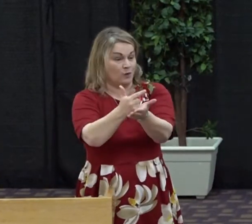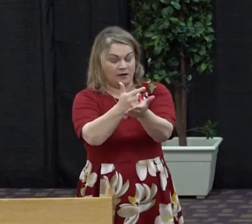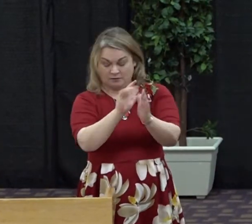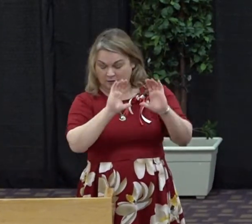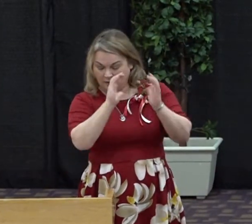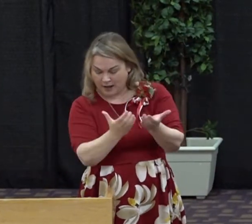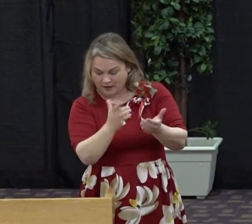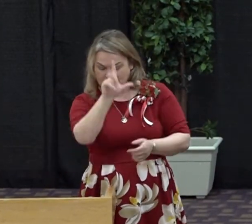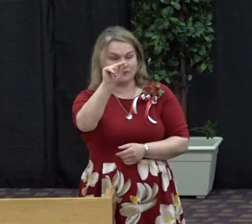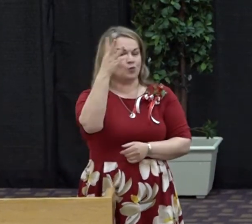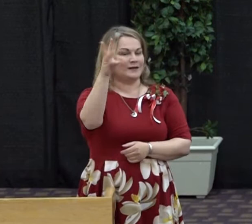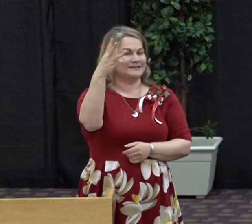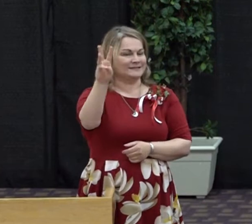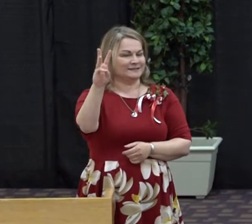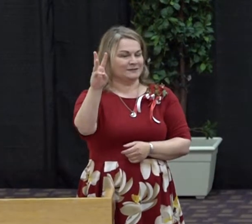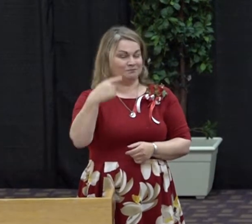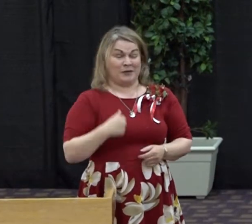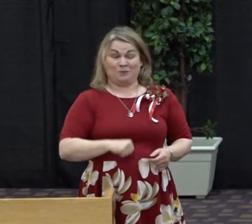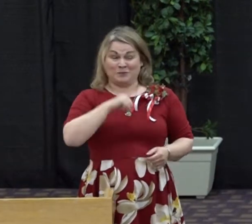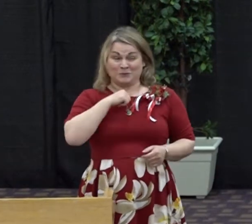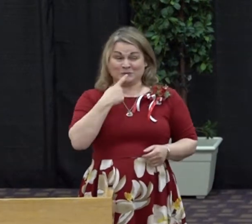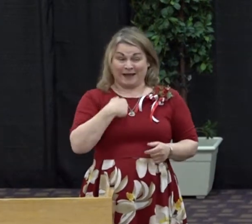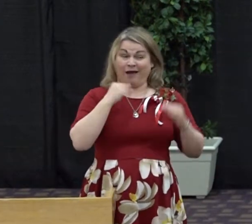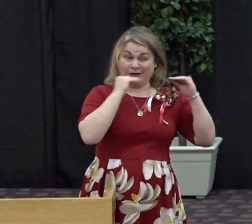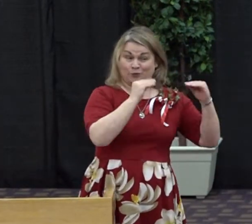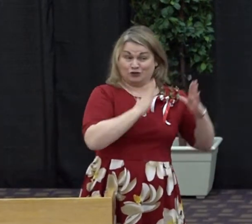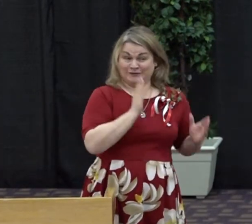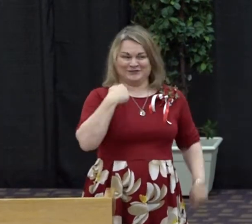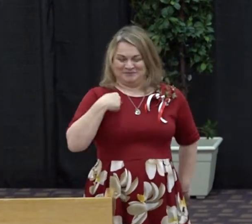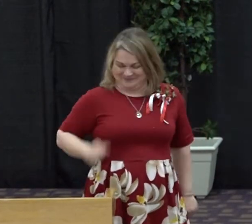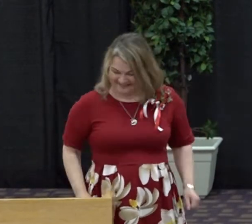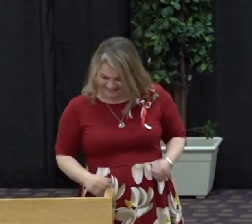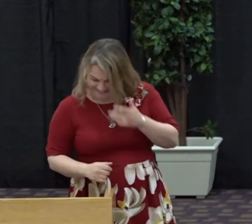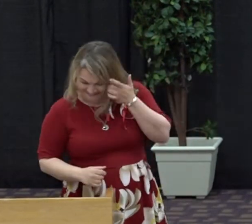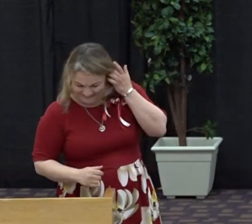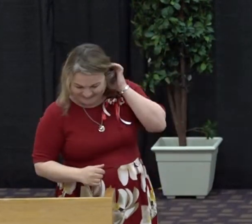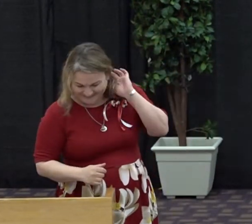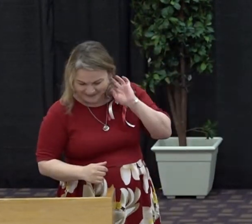She later graduated Class of 2016. I'm proud to say that I was one of her teachers.